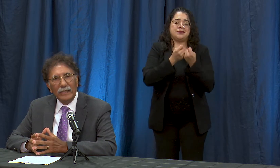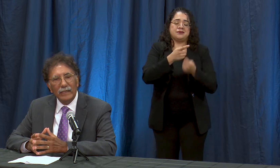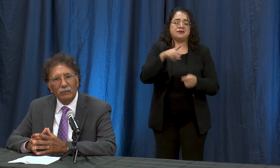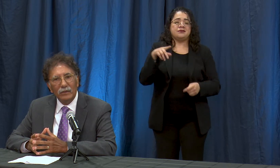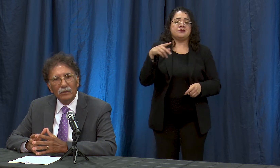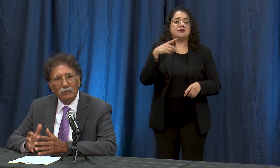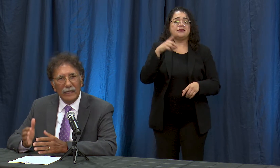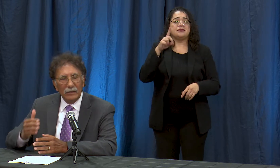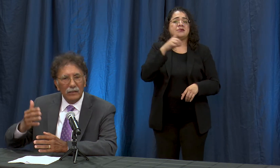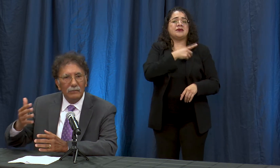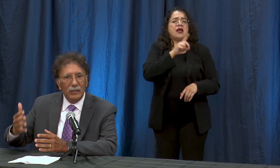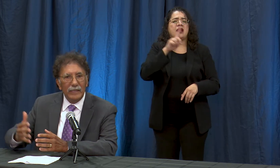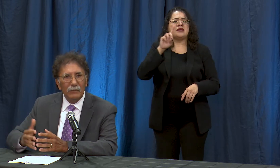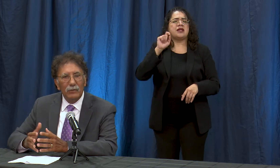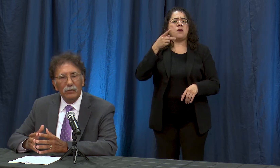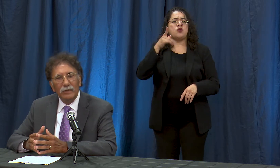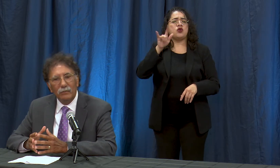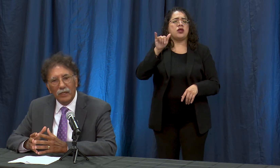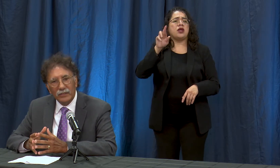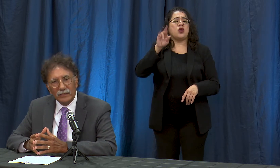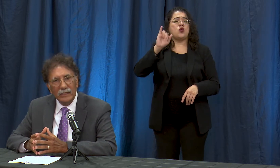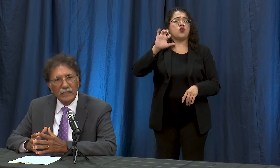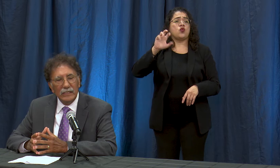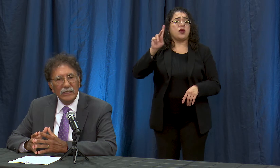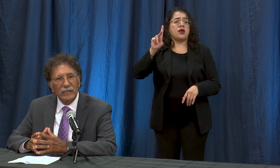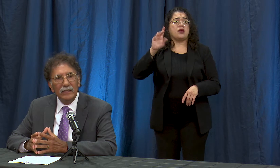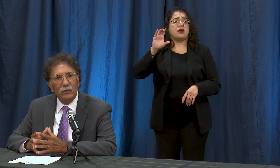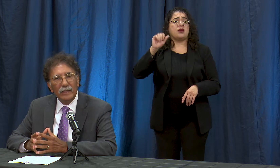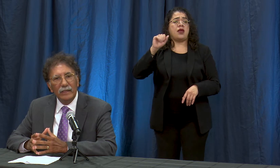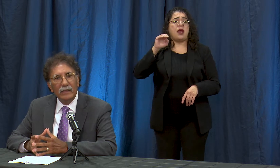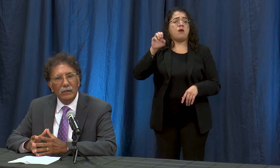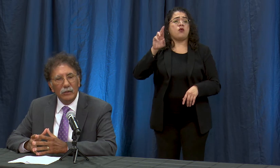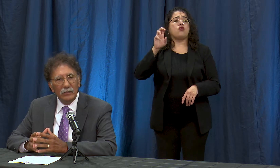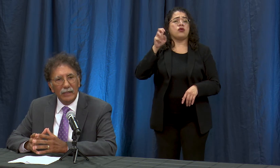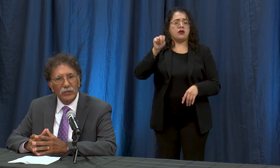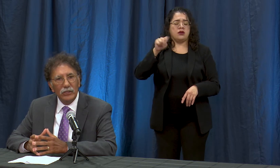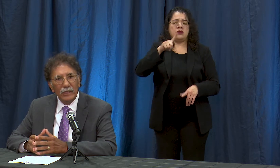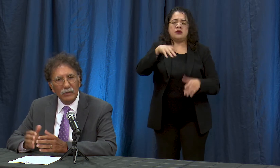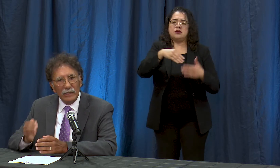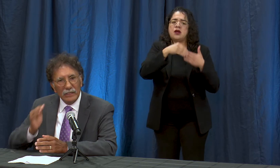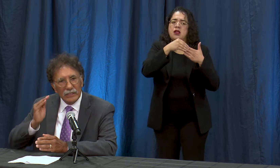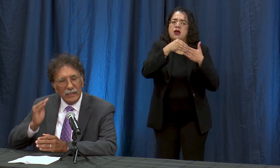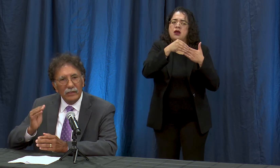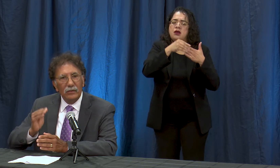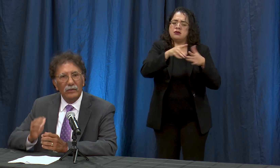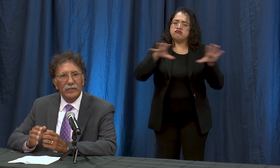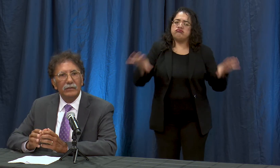Cameron who when I talk about capital improvement projects he's leading the way to make sure that we stay the course